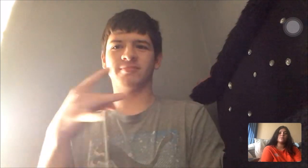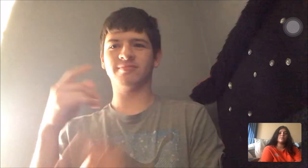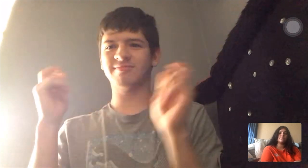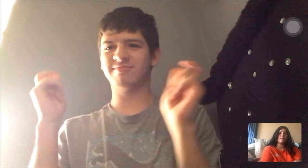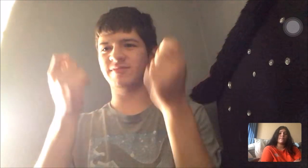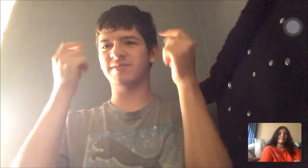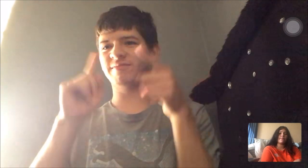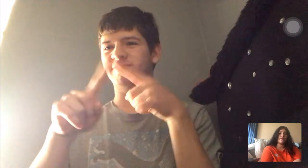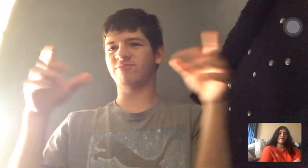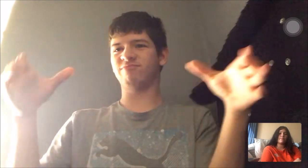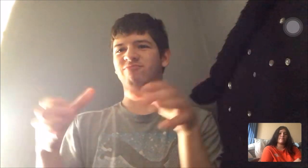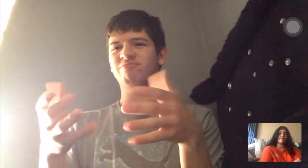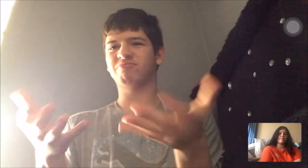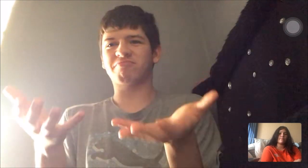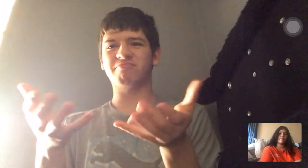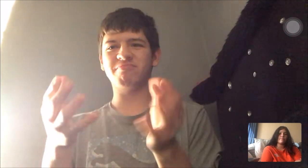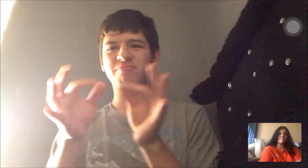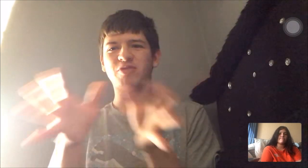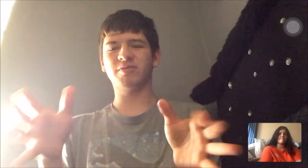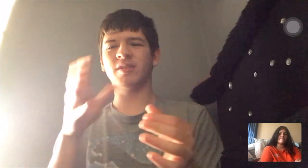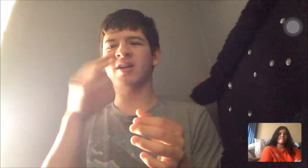I don't like the virtual graduation ceremony since it feels worthless.